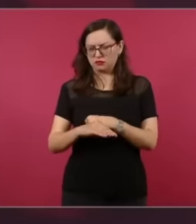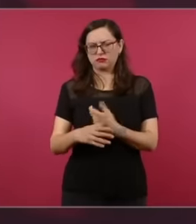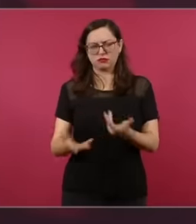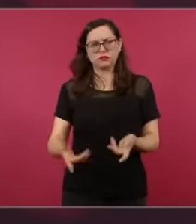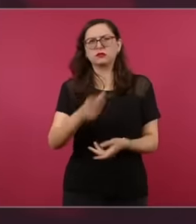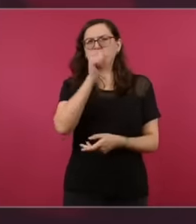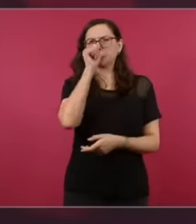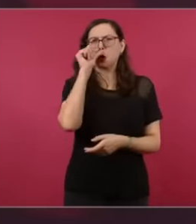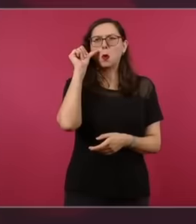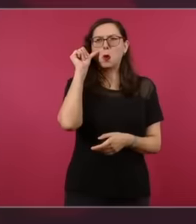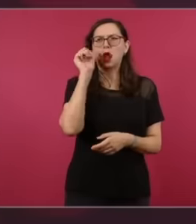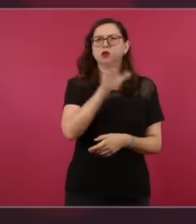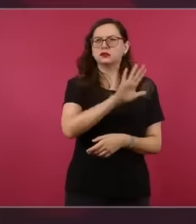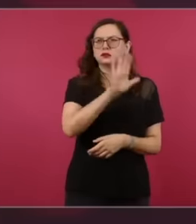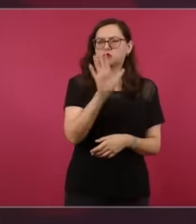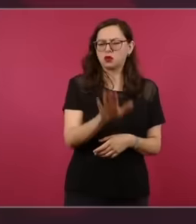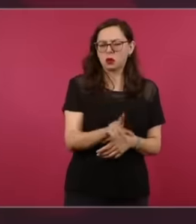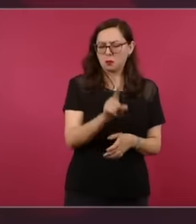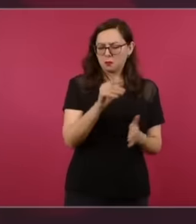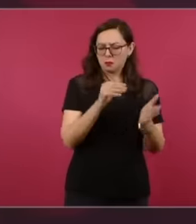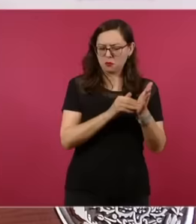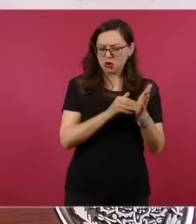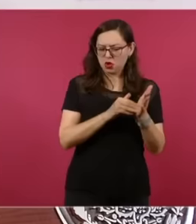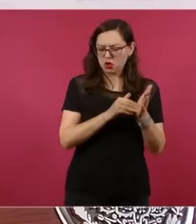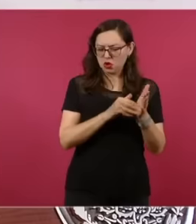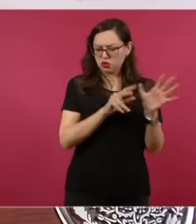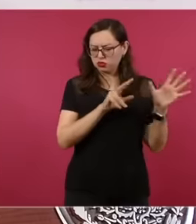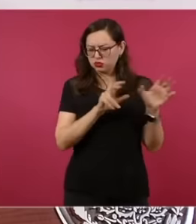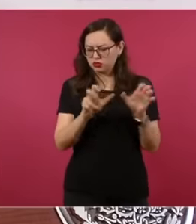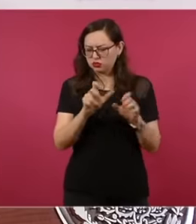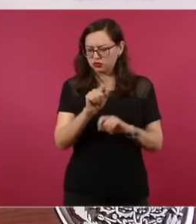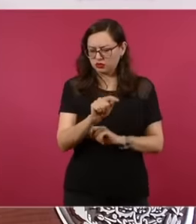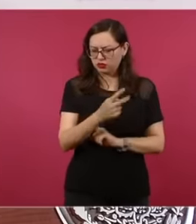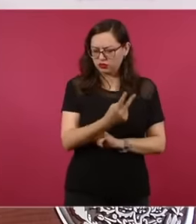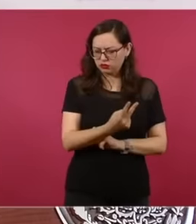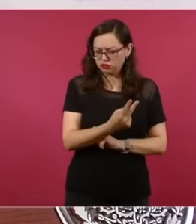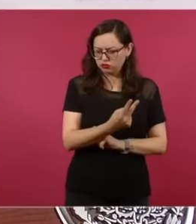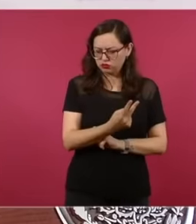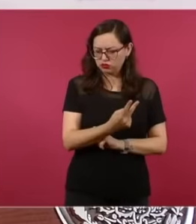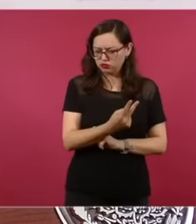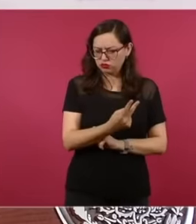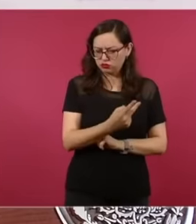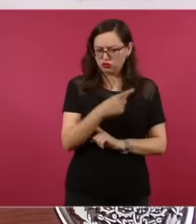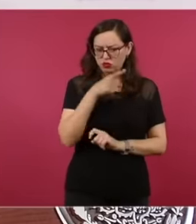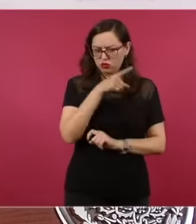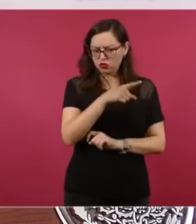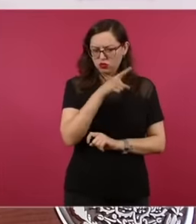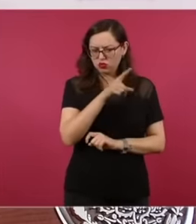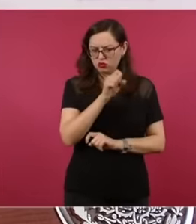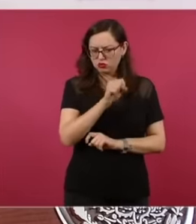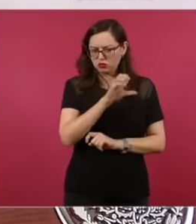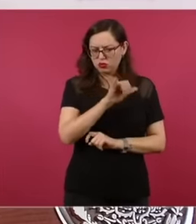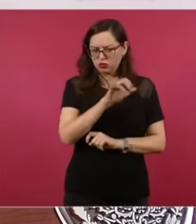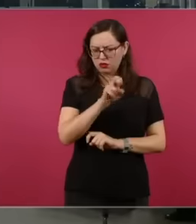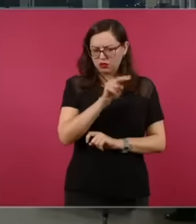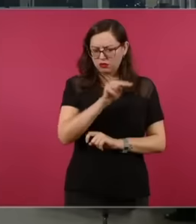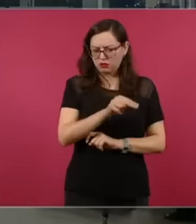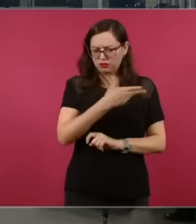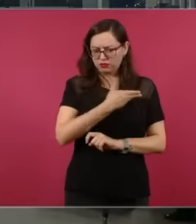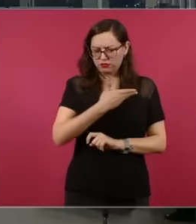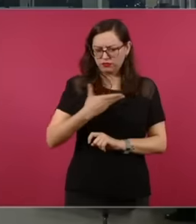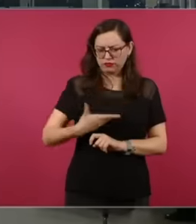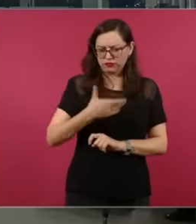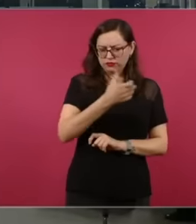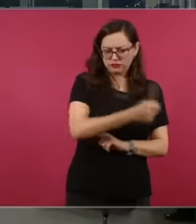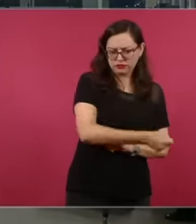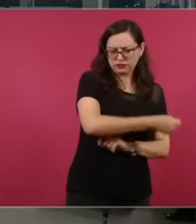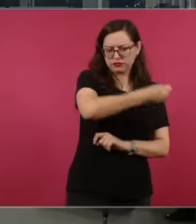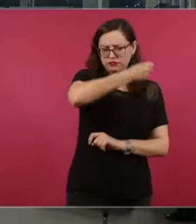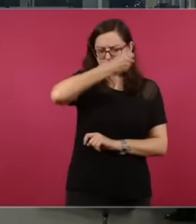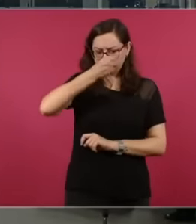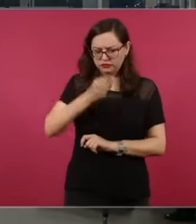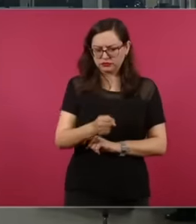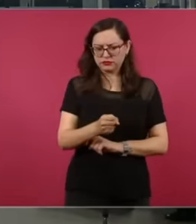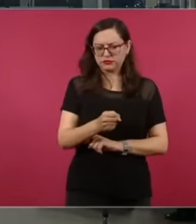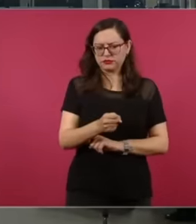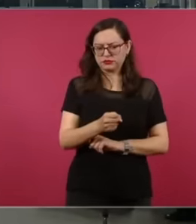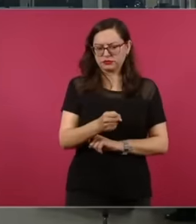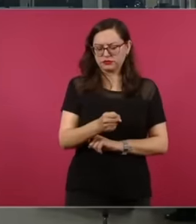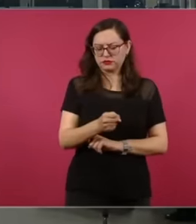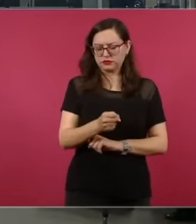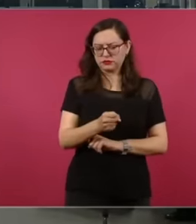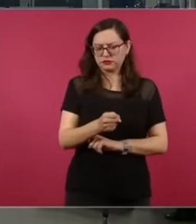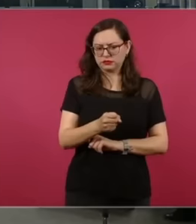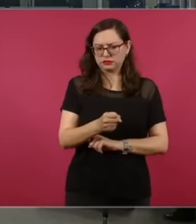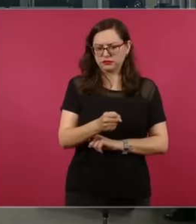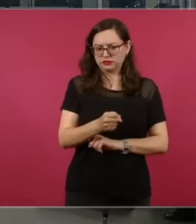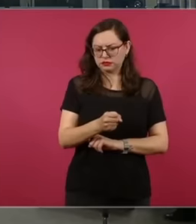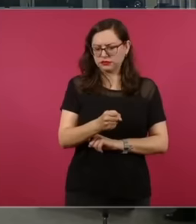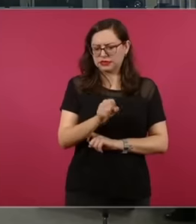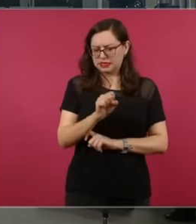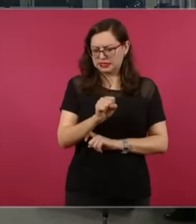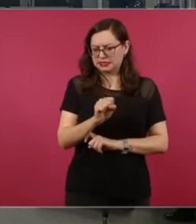in 1872 and Sebastián Lerdo was already constitutional president. since